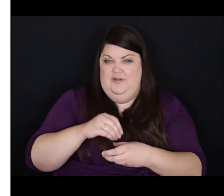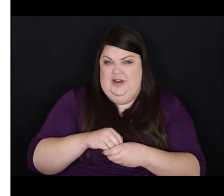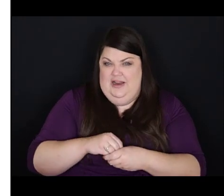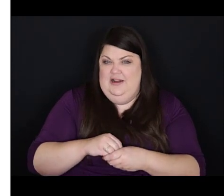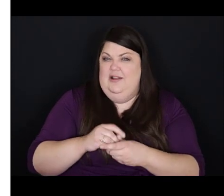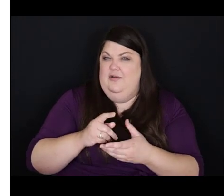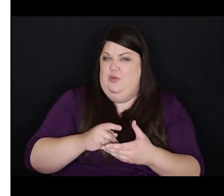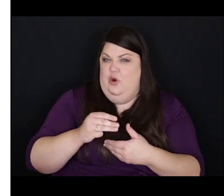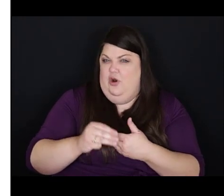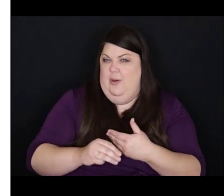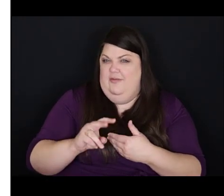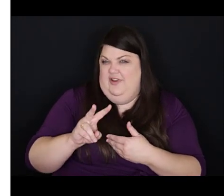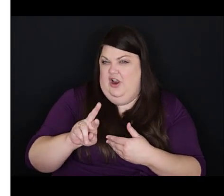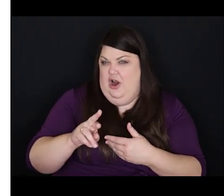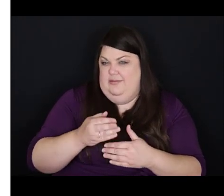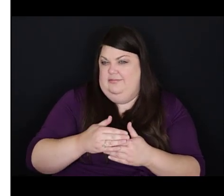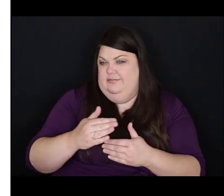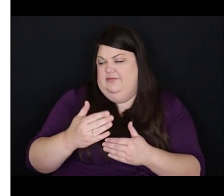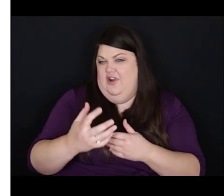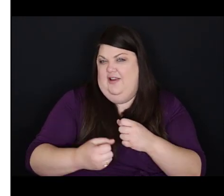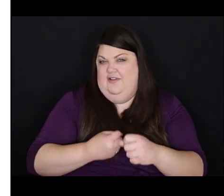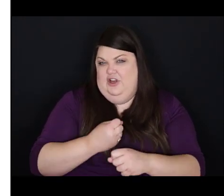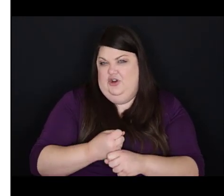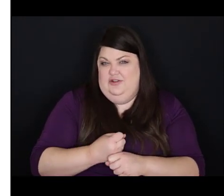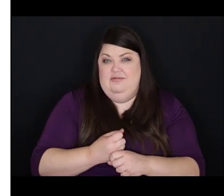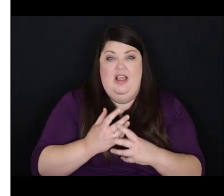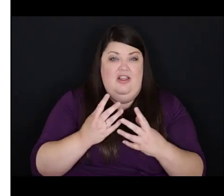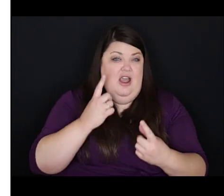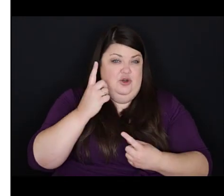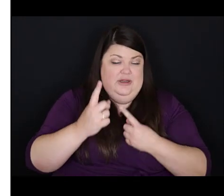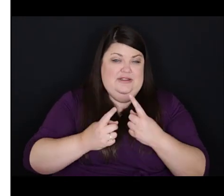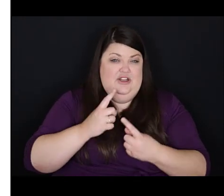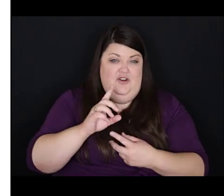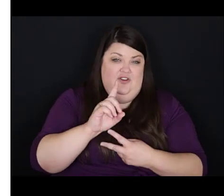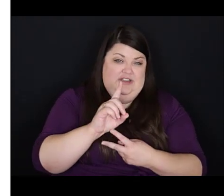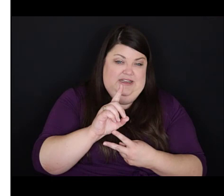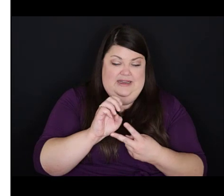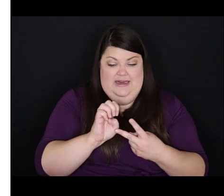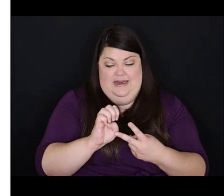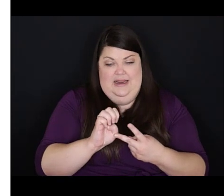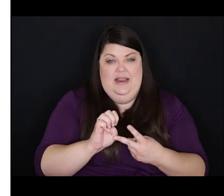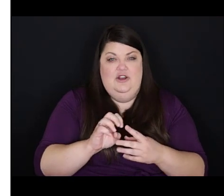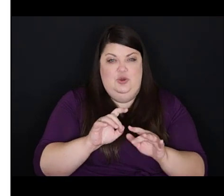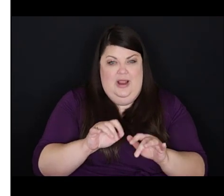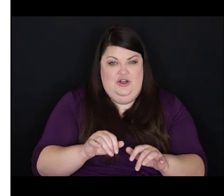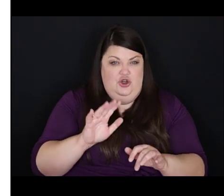So, there's a lot to consider for (D) and (E) in order to enter your projection for (C).